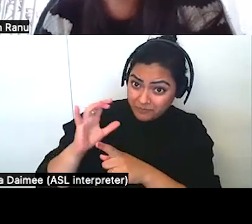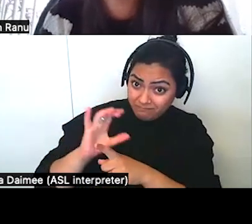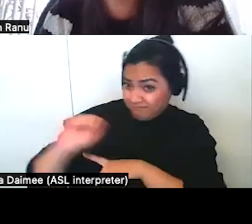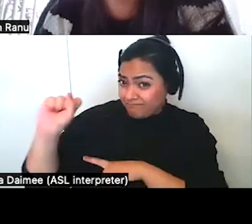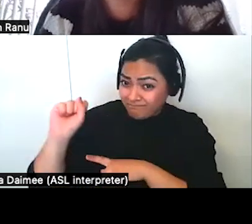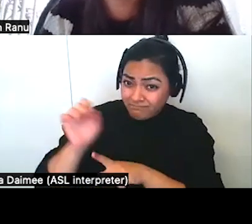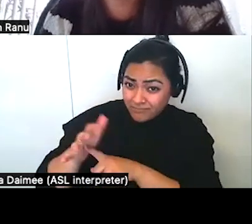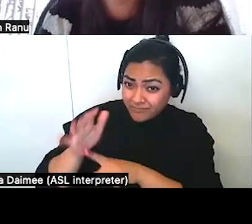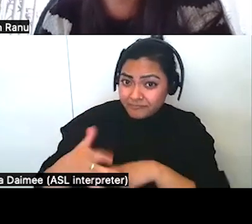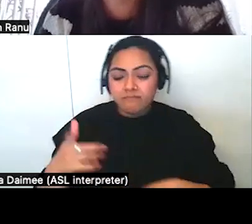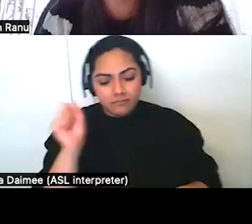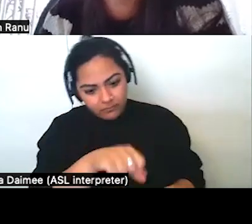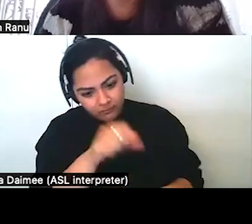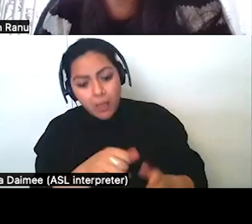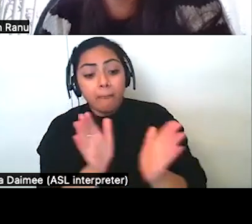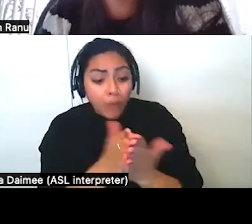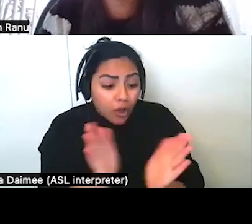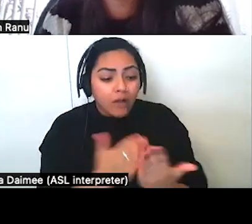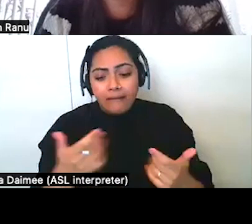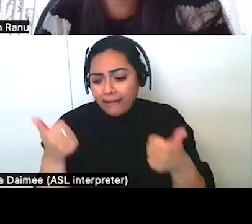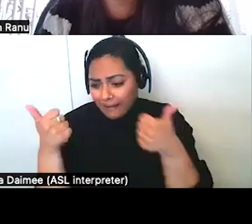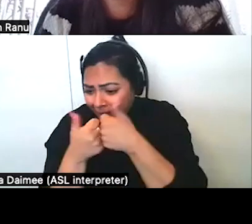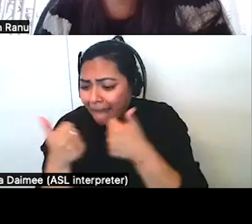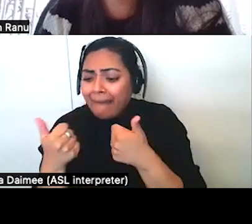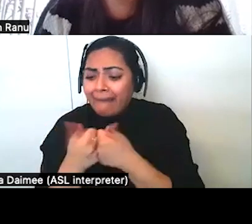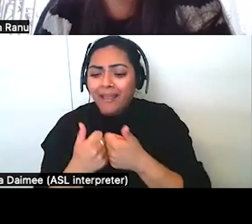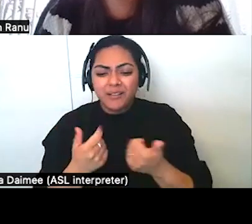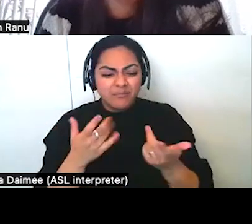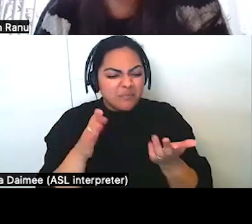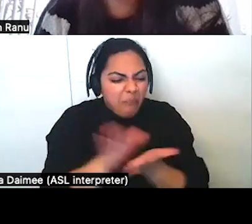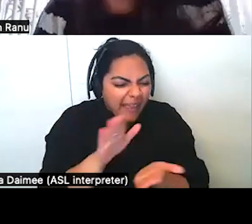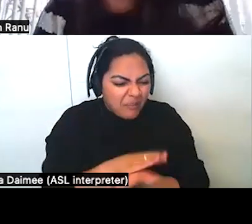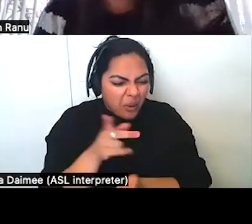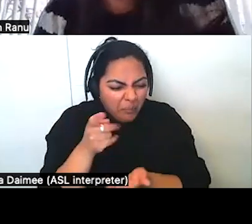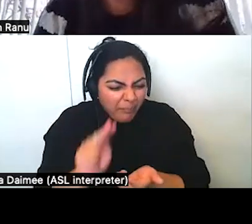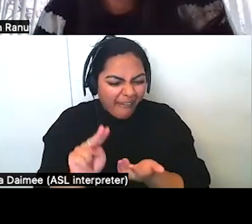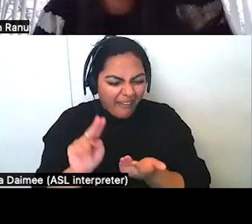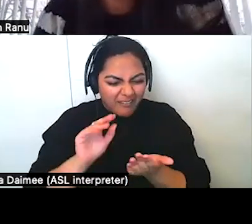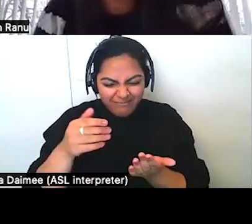It's in games, it's in stationary, it's just everywhere. People are loving it.